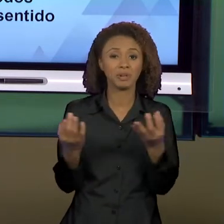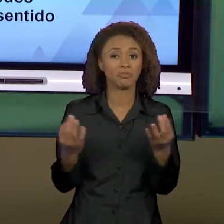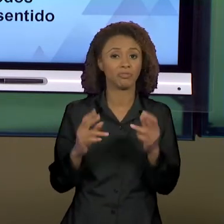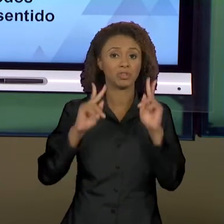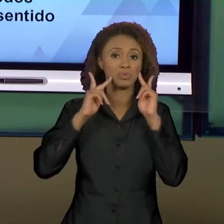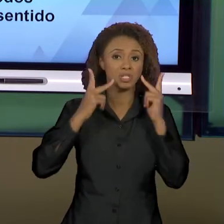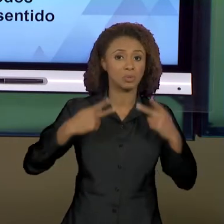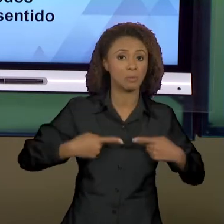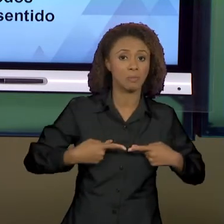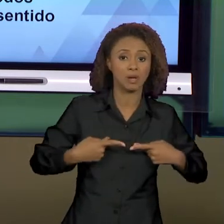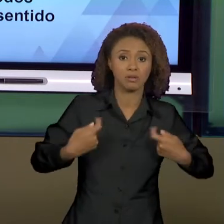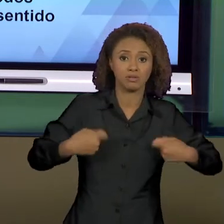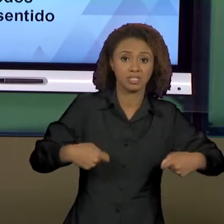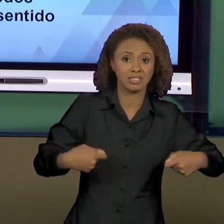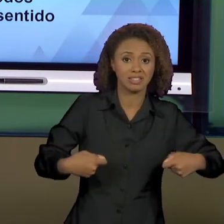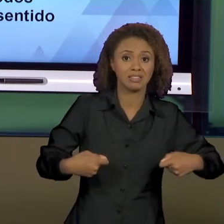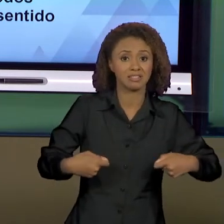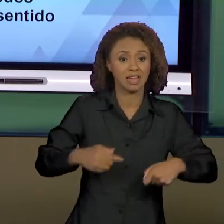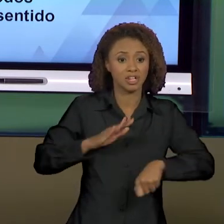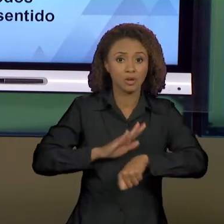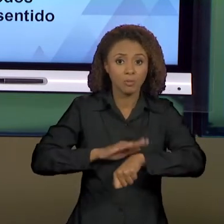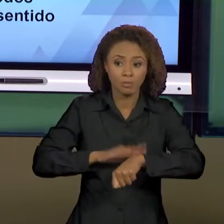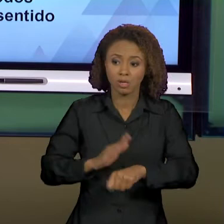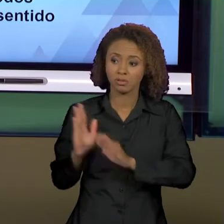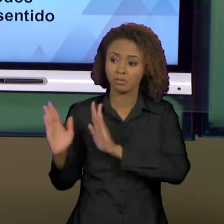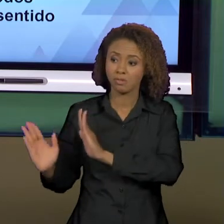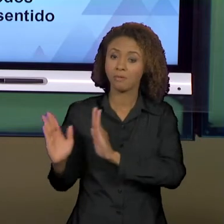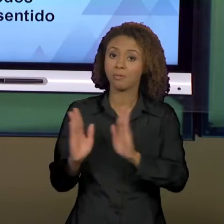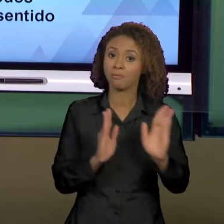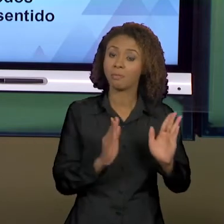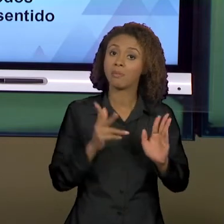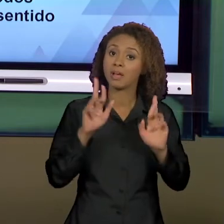CADA MOMENTO, ISSO TENHA FICADO BEM DESTACADO PRA